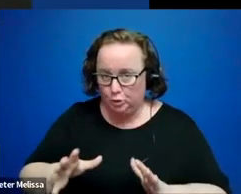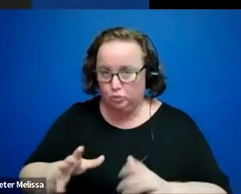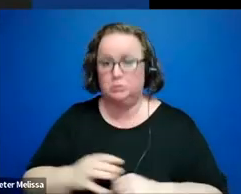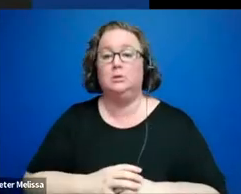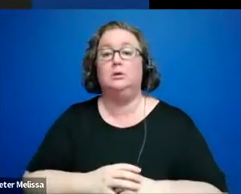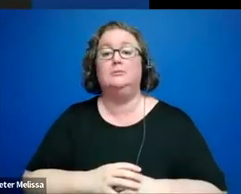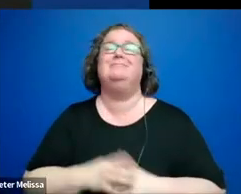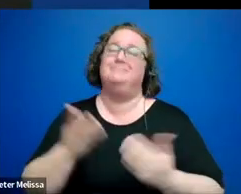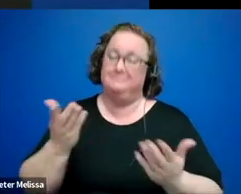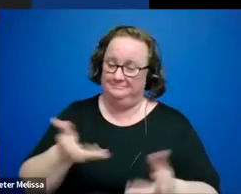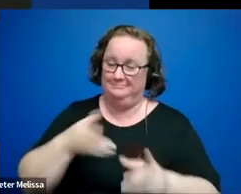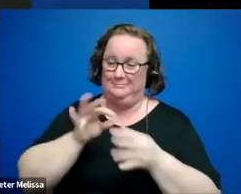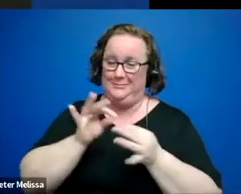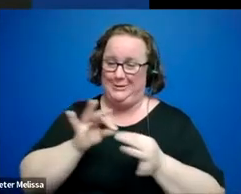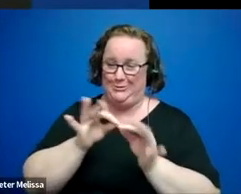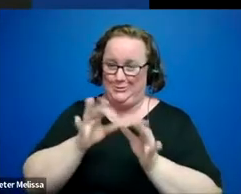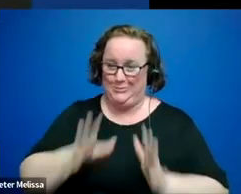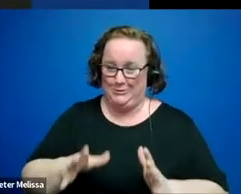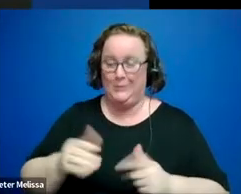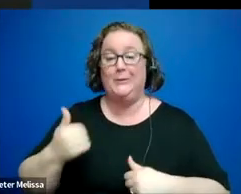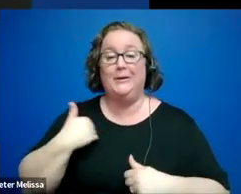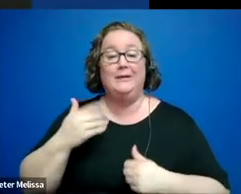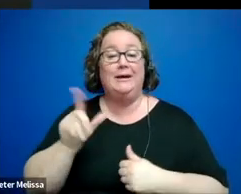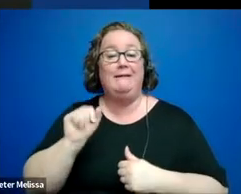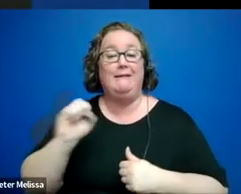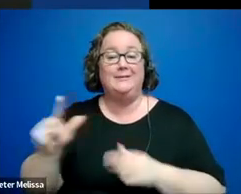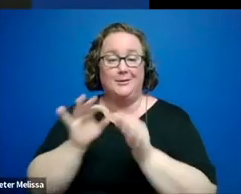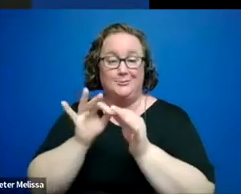interpreters, we have American Sign Language interpretation